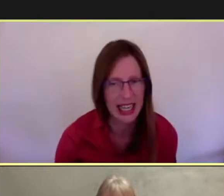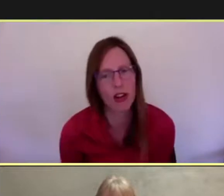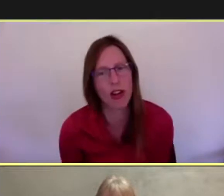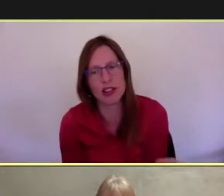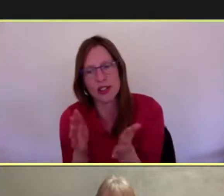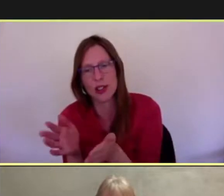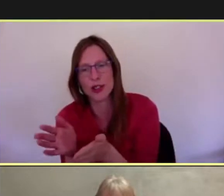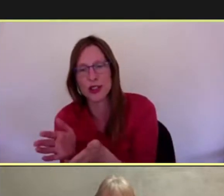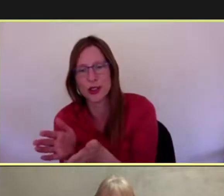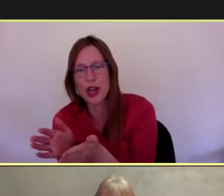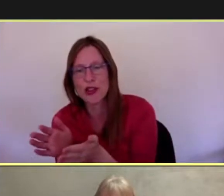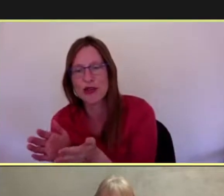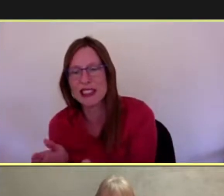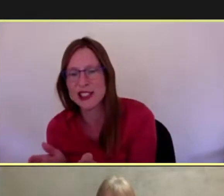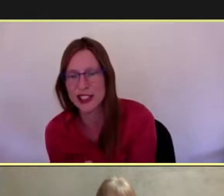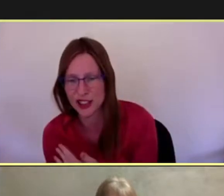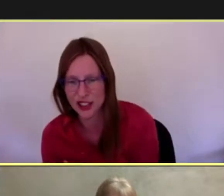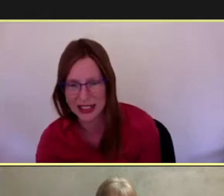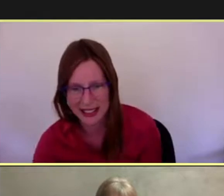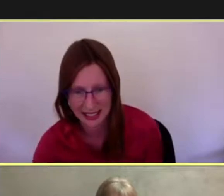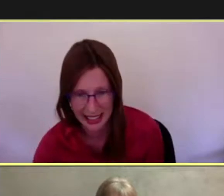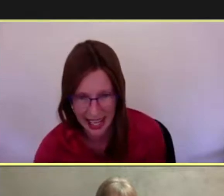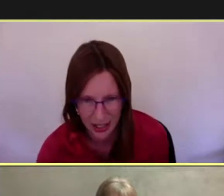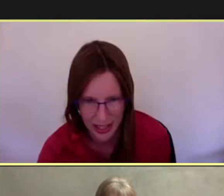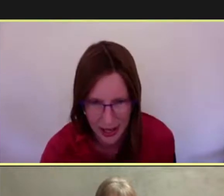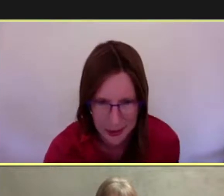And I also do research in this area.